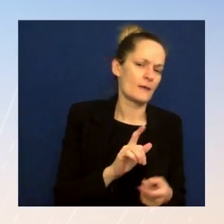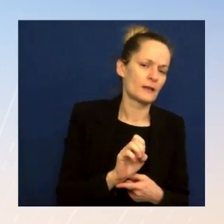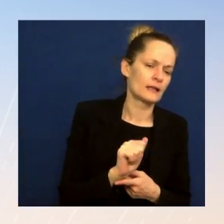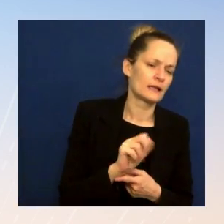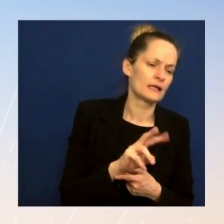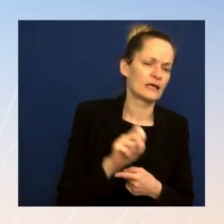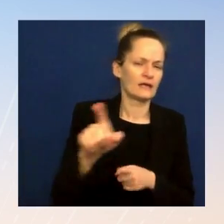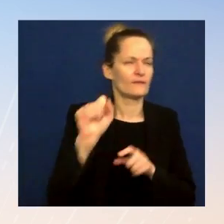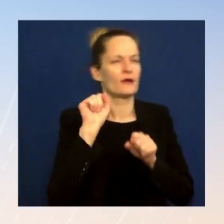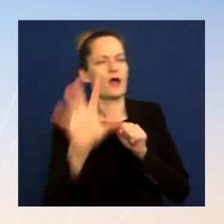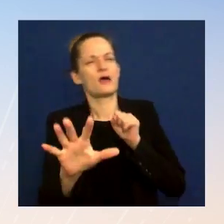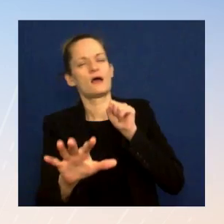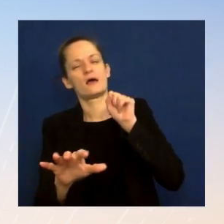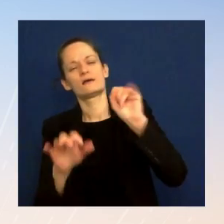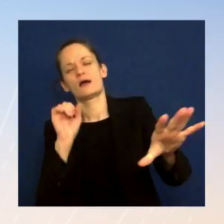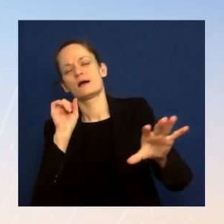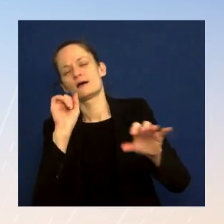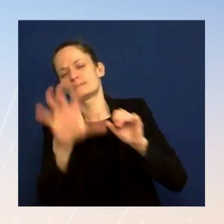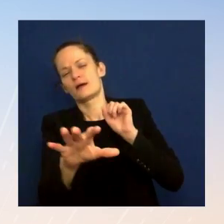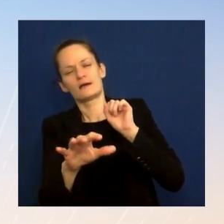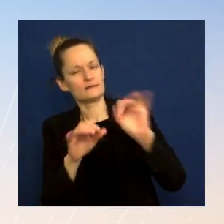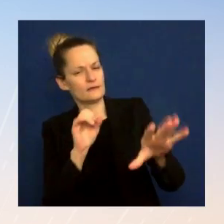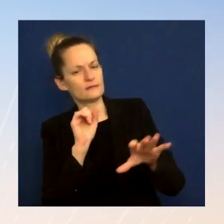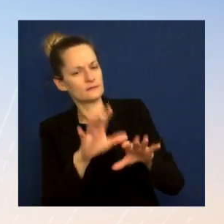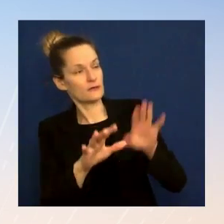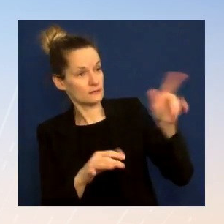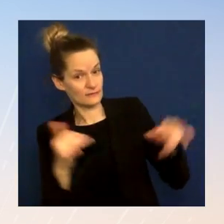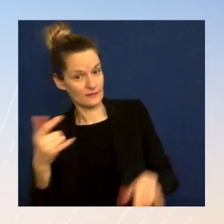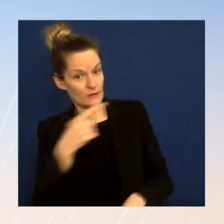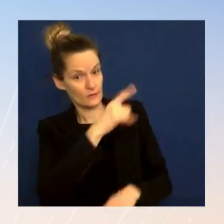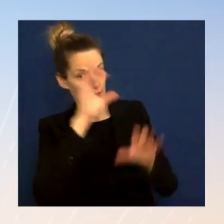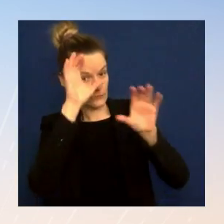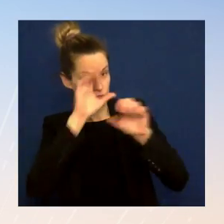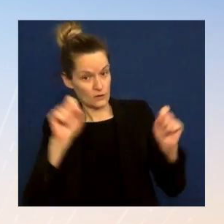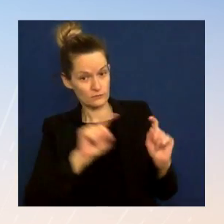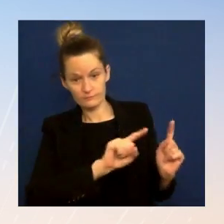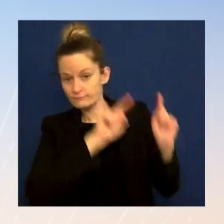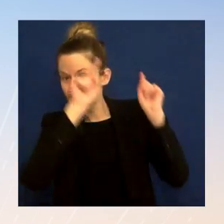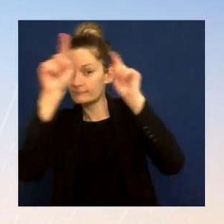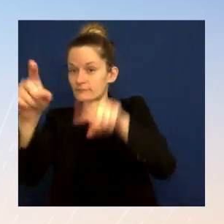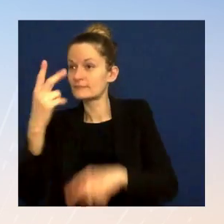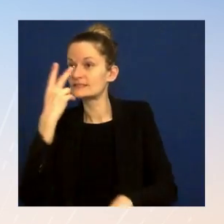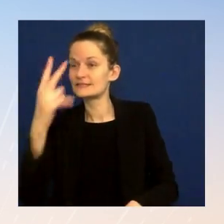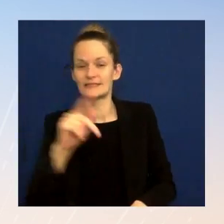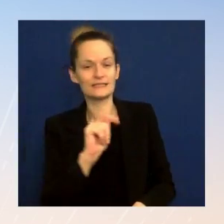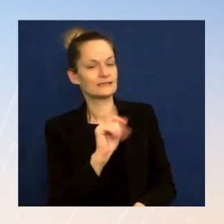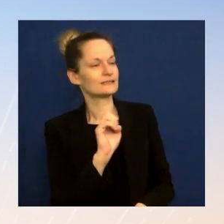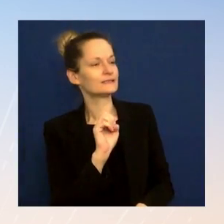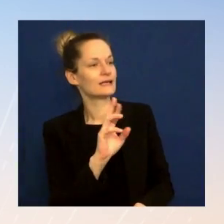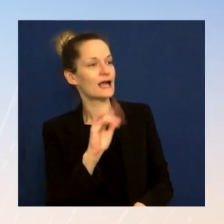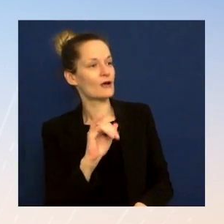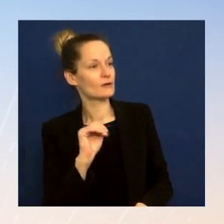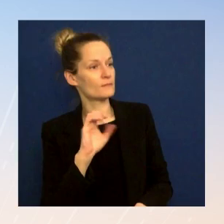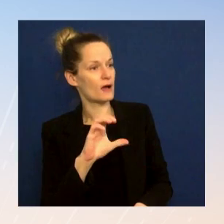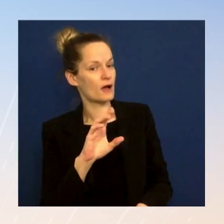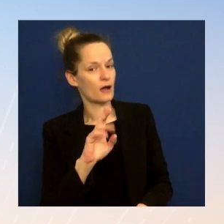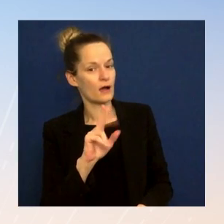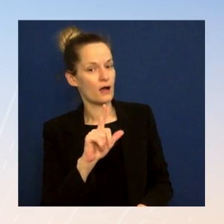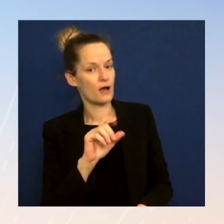what do you say to those disillusioned Democrats right now who feel like they've put their marbles in this basket and they're not going to get a lot of the things that they believe